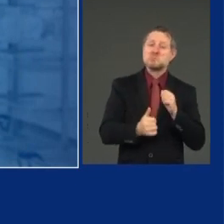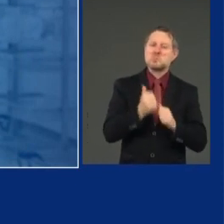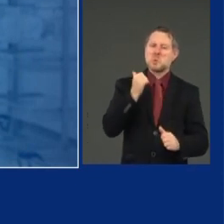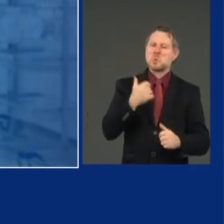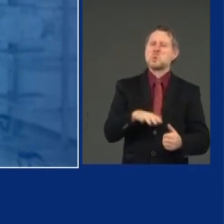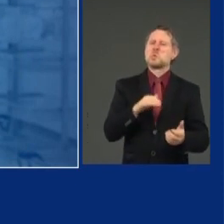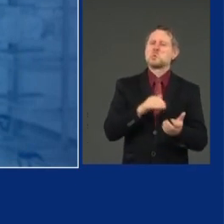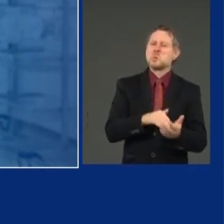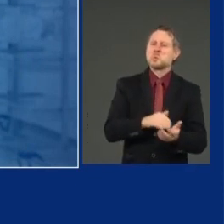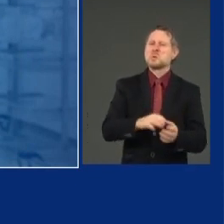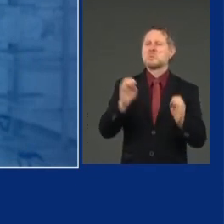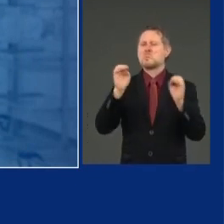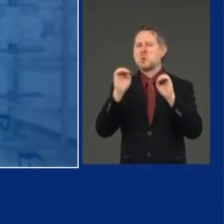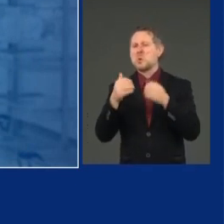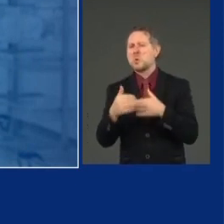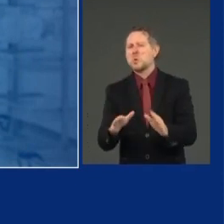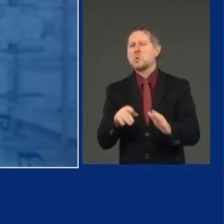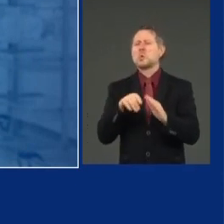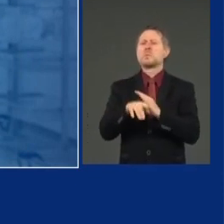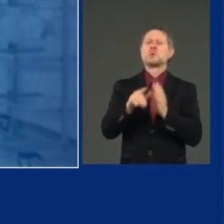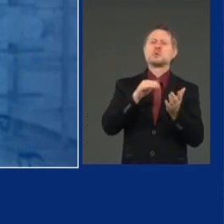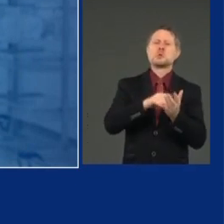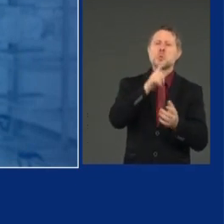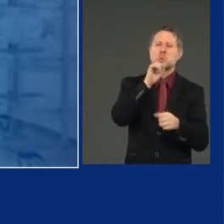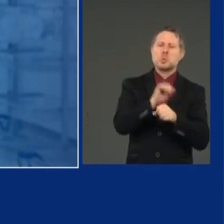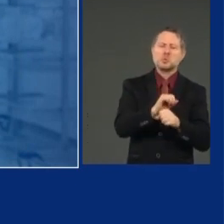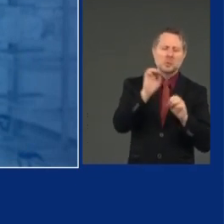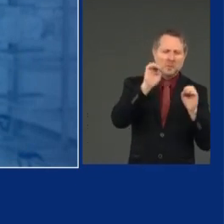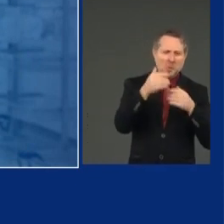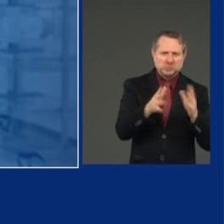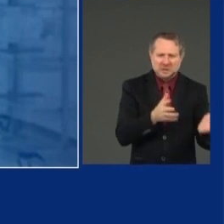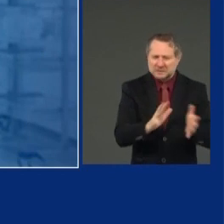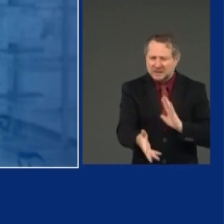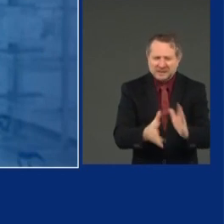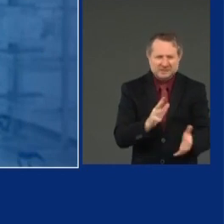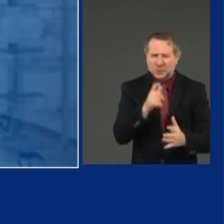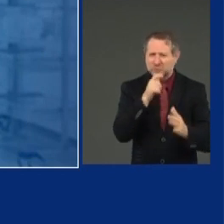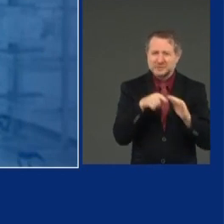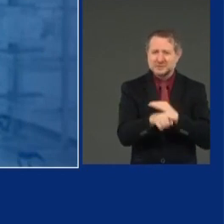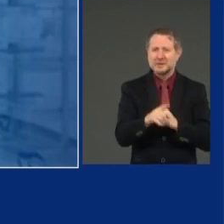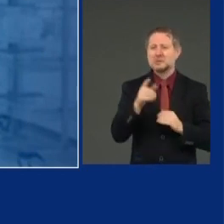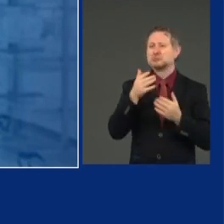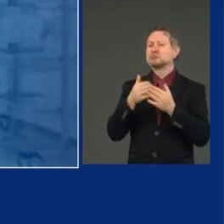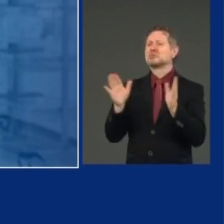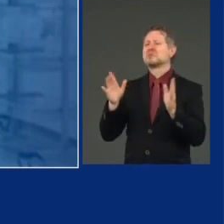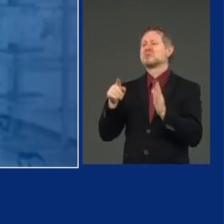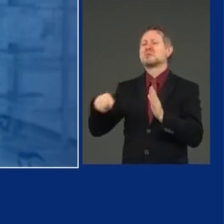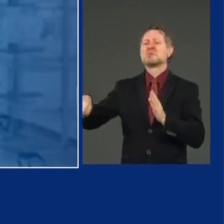TO HAVE A HIGHER INFECTION RATE,